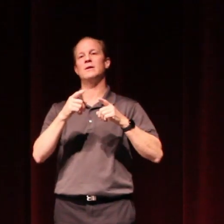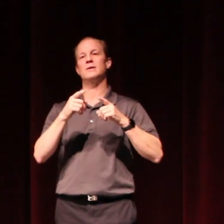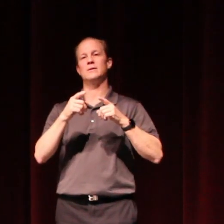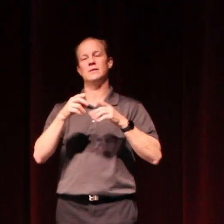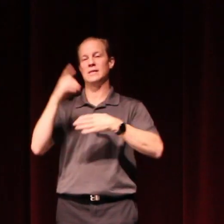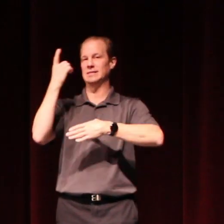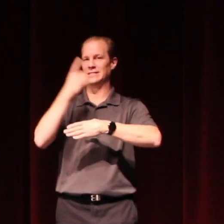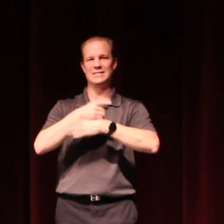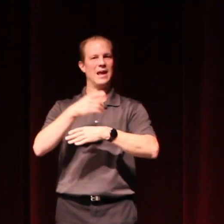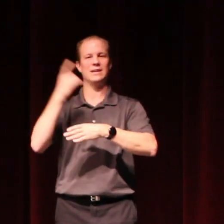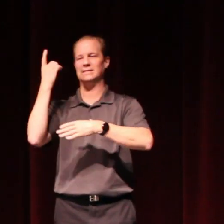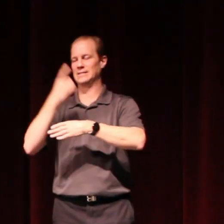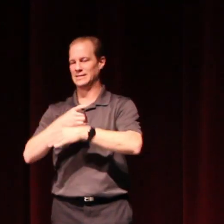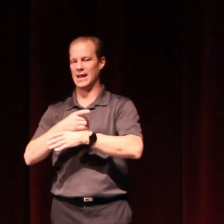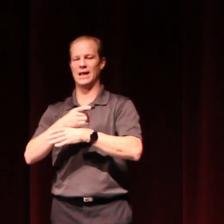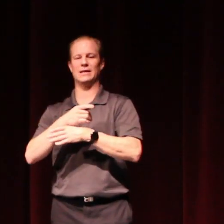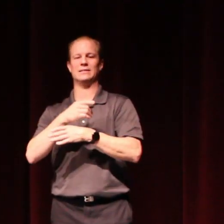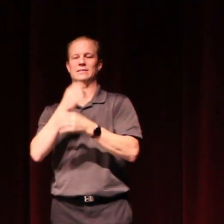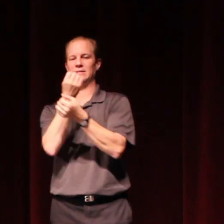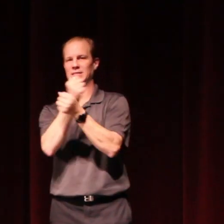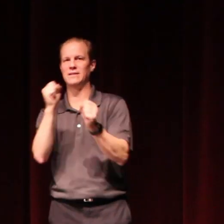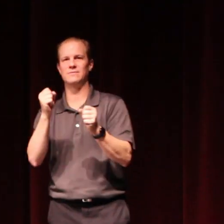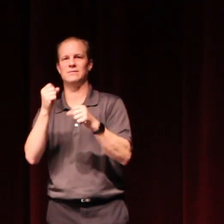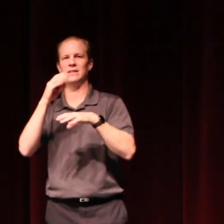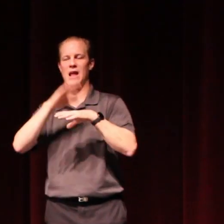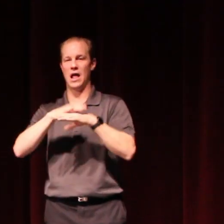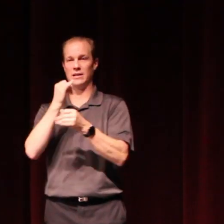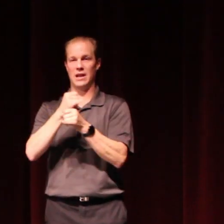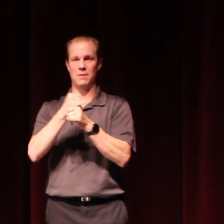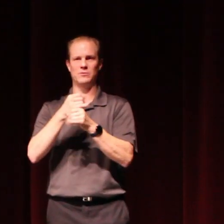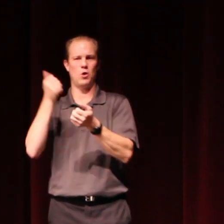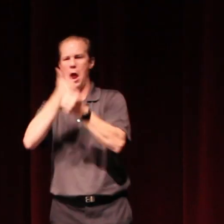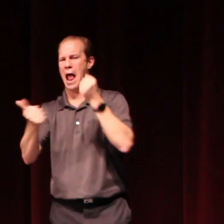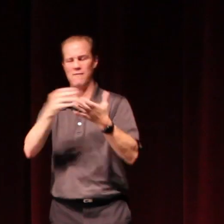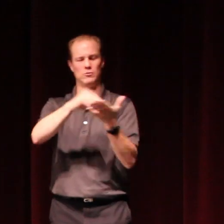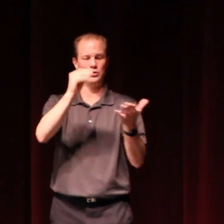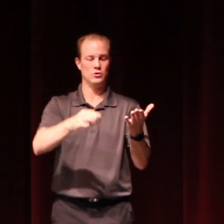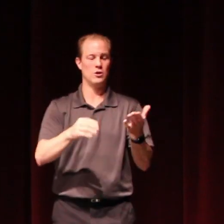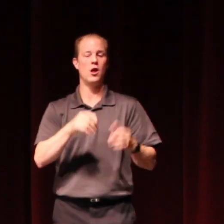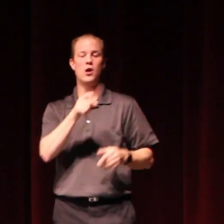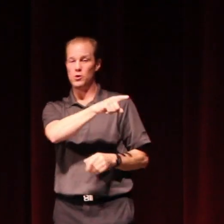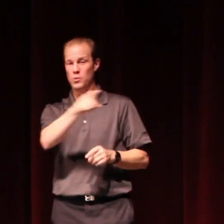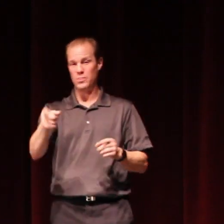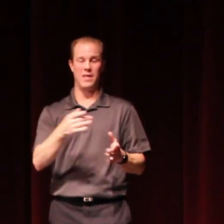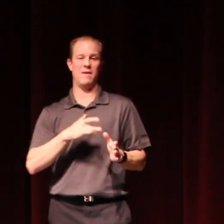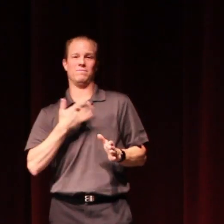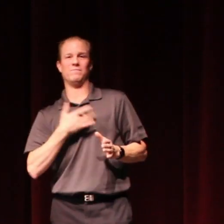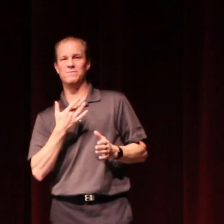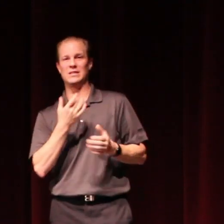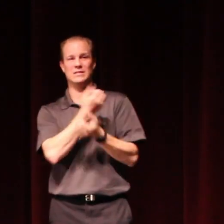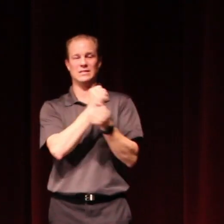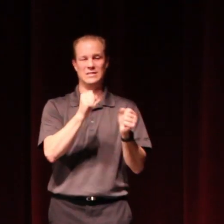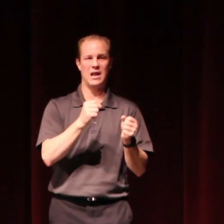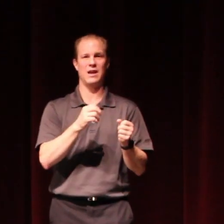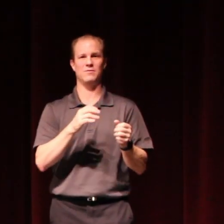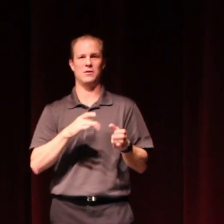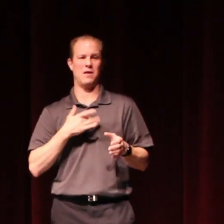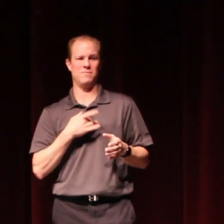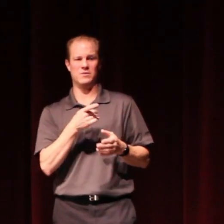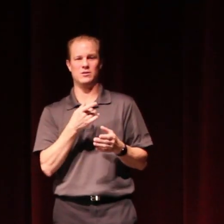for every student that, do they feel secure, do they feel safe? Gosh I don't know. I wish